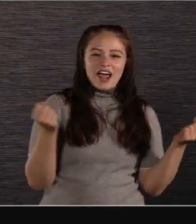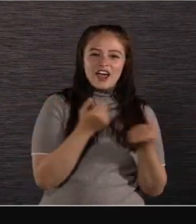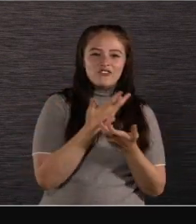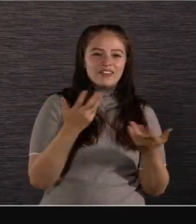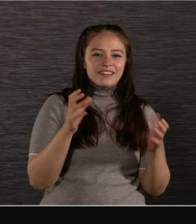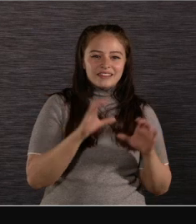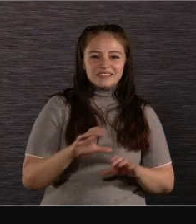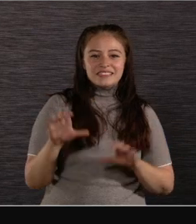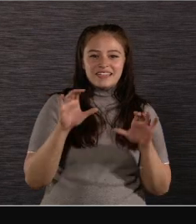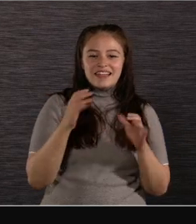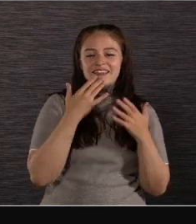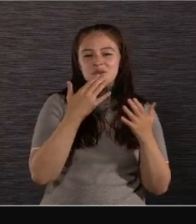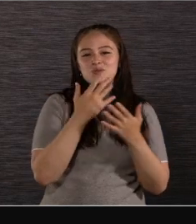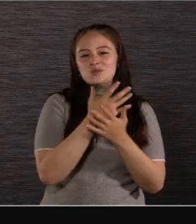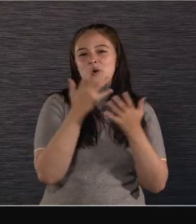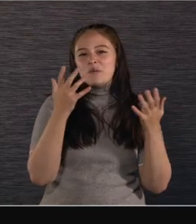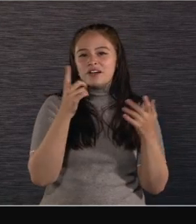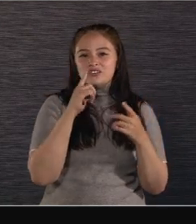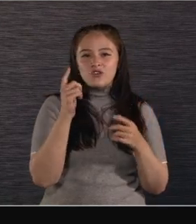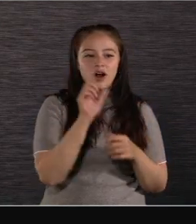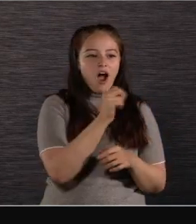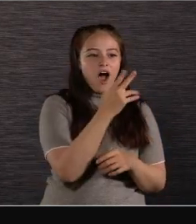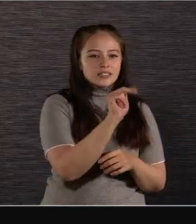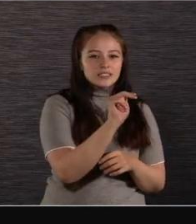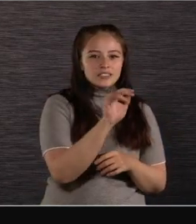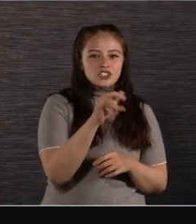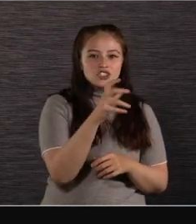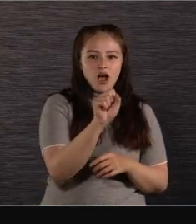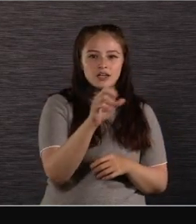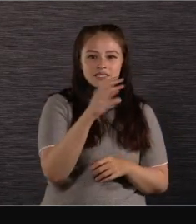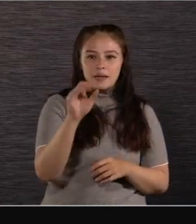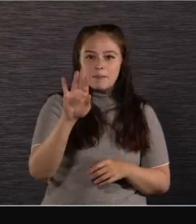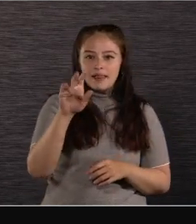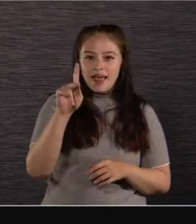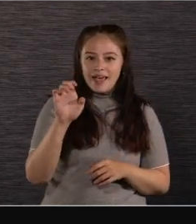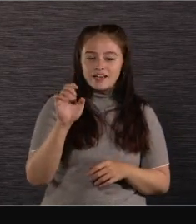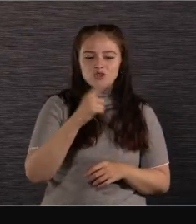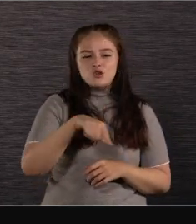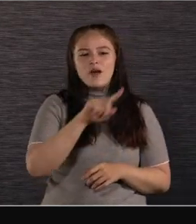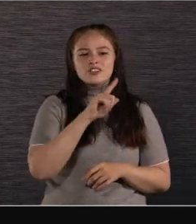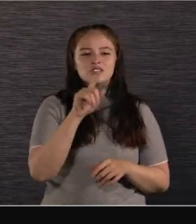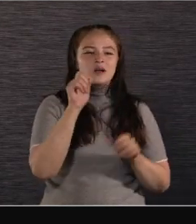Thank you so much to Austin, Joss and Blake. You guys are gladiators.